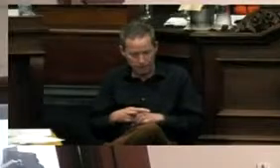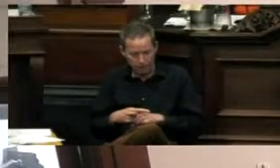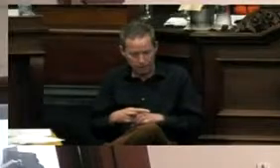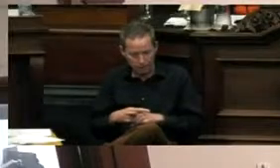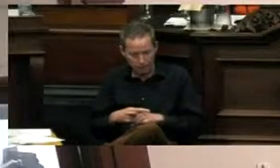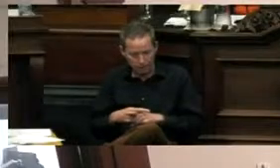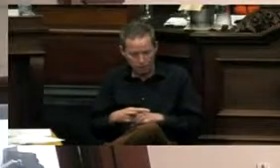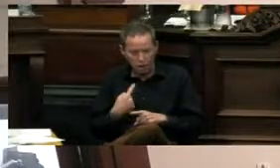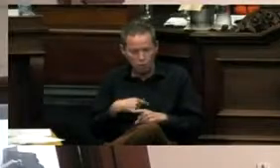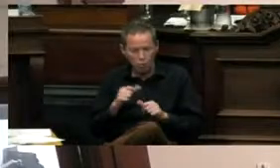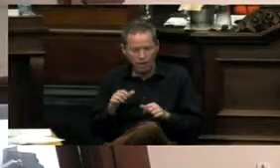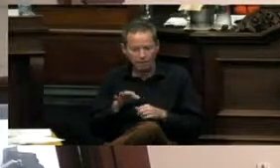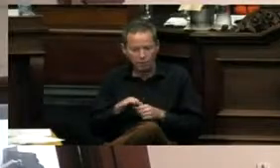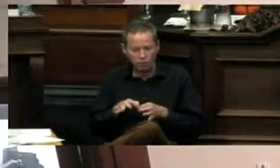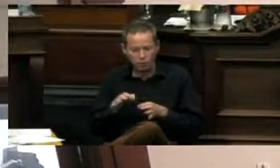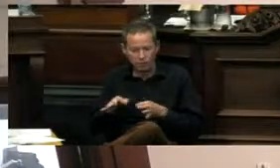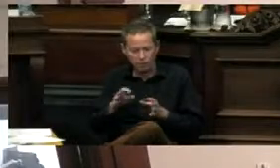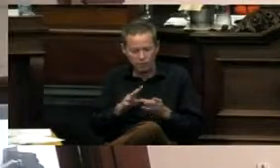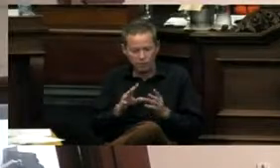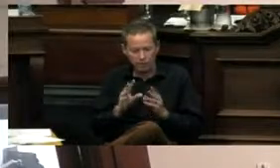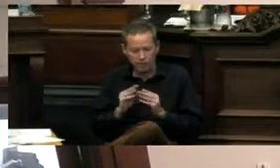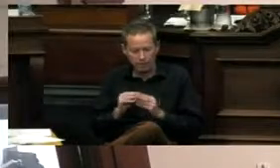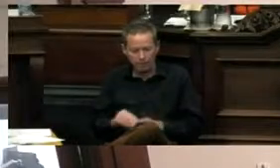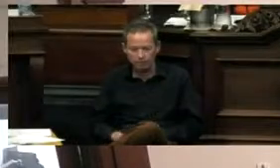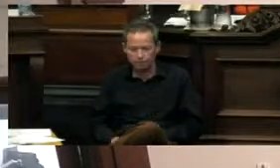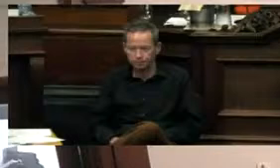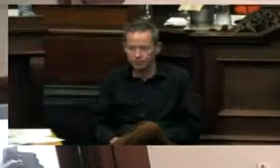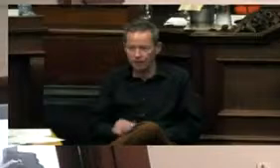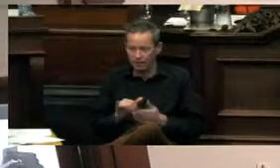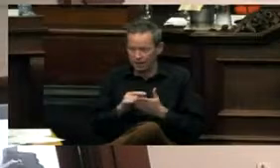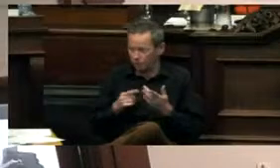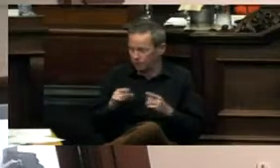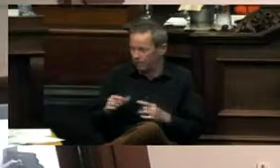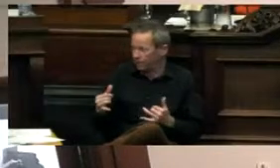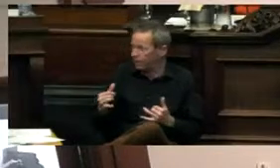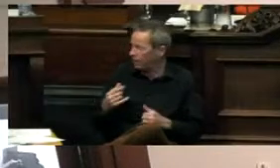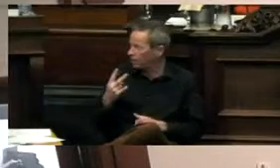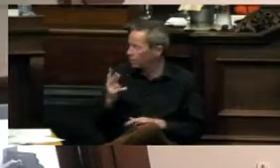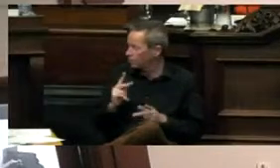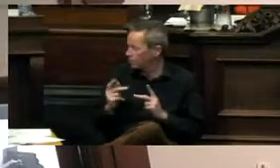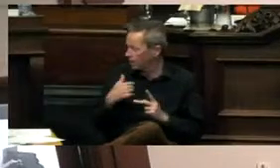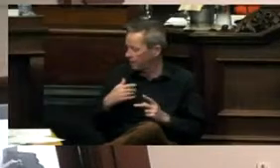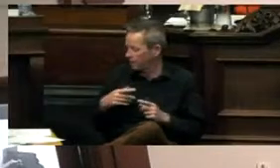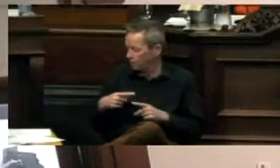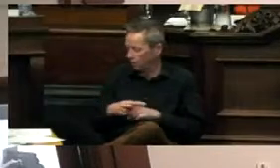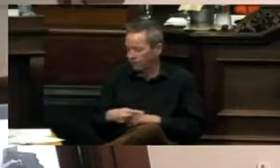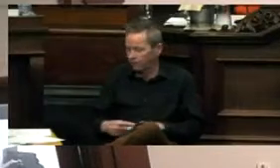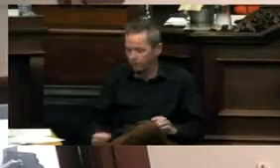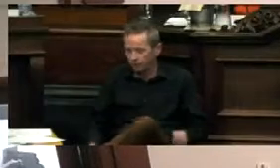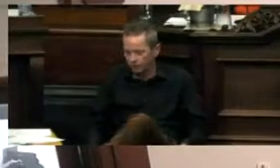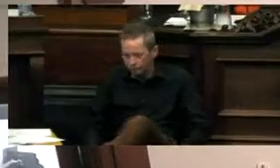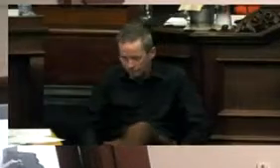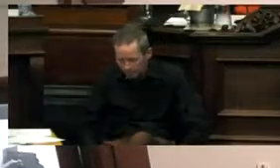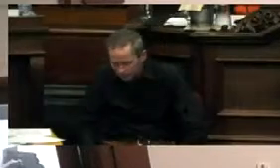with staff, to enact a policy that says, if two or more people have a conflict, we can look to